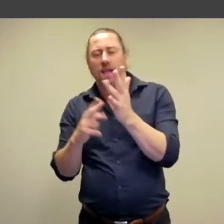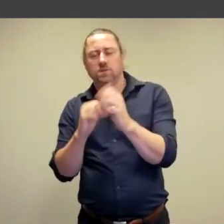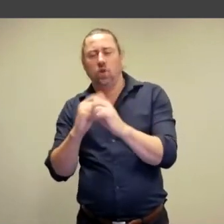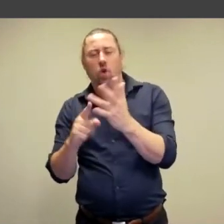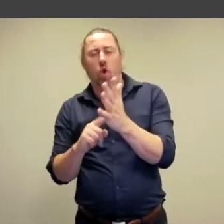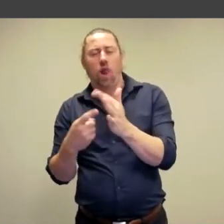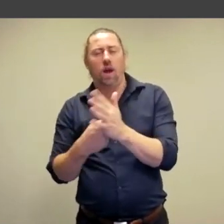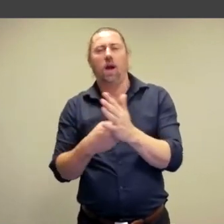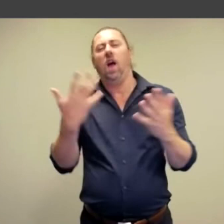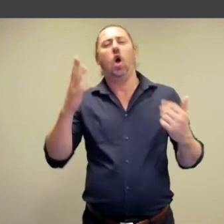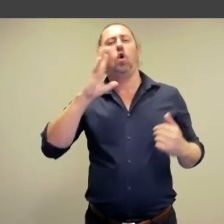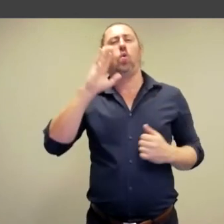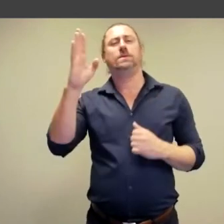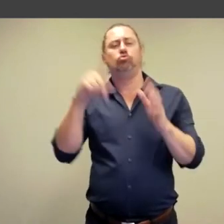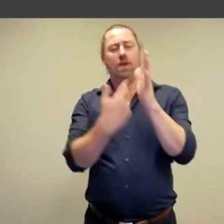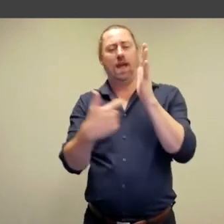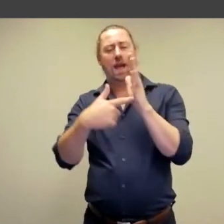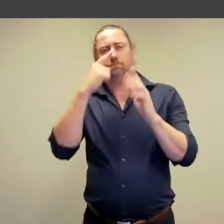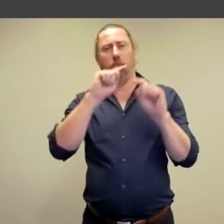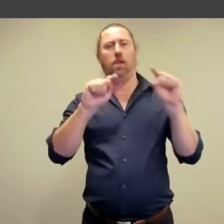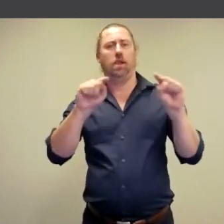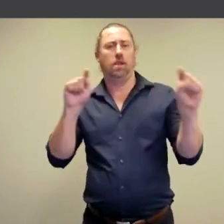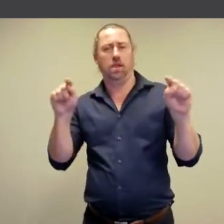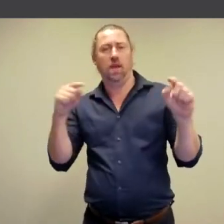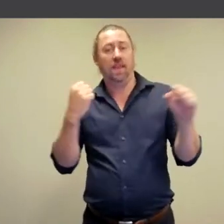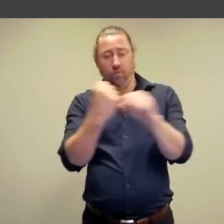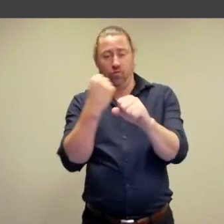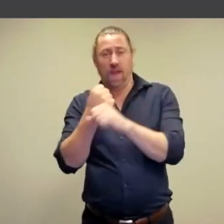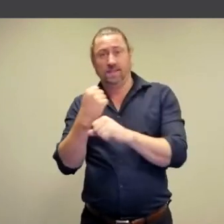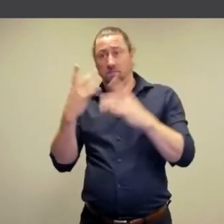other contemporary artists